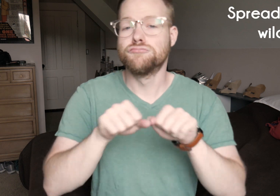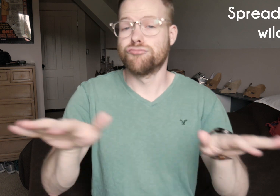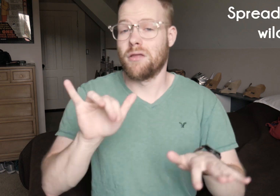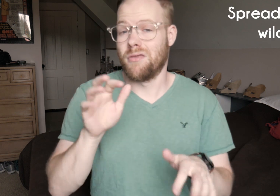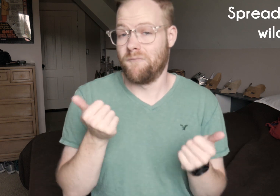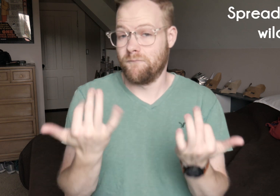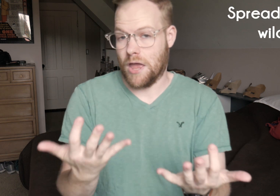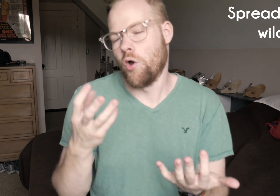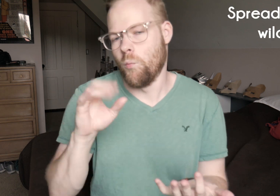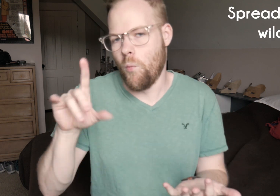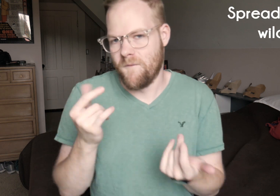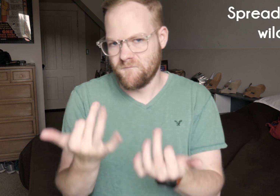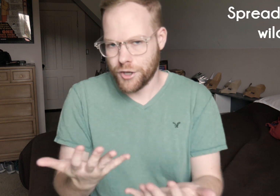Spread like fire, wildfire.